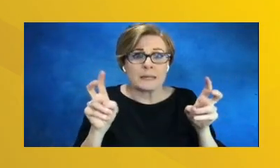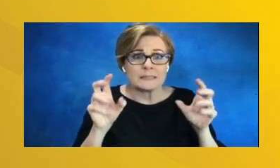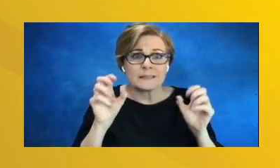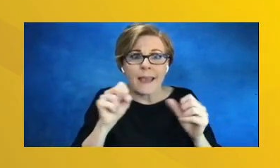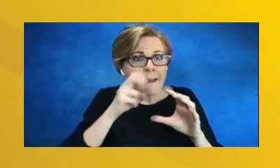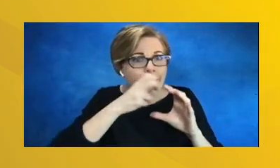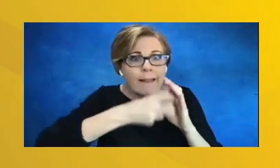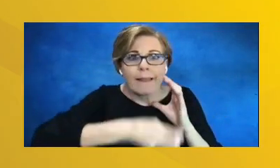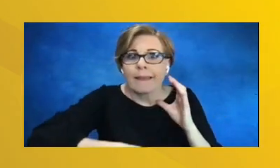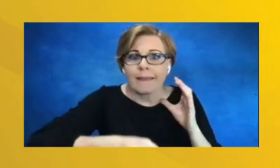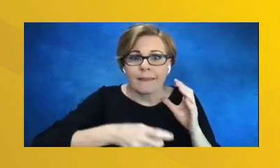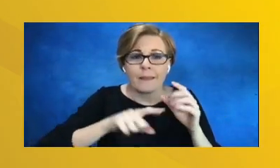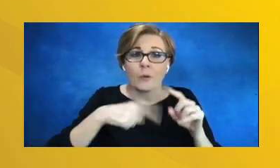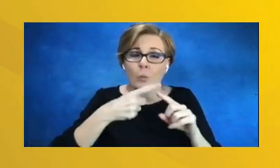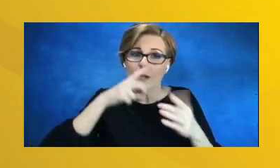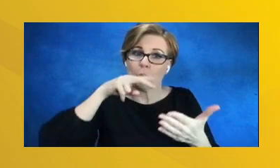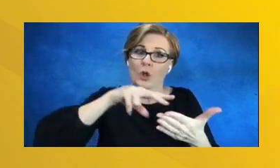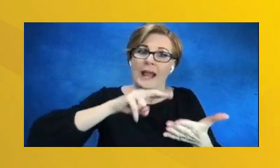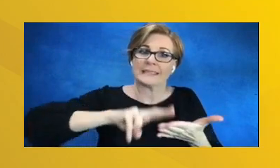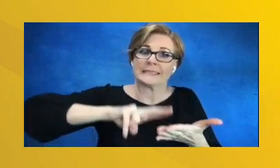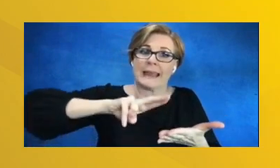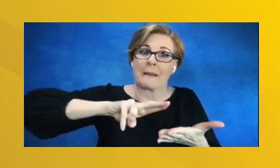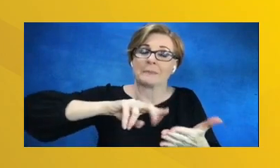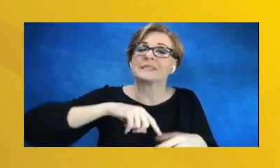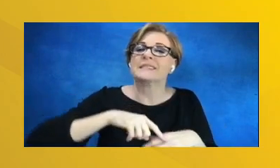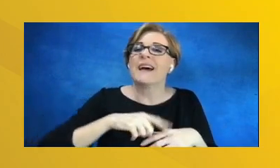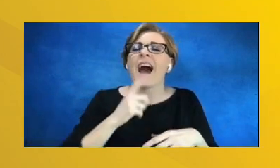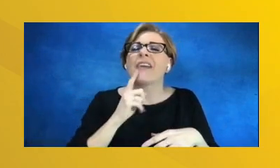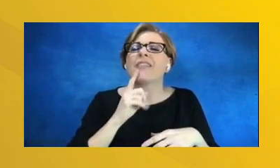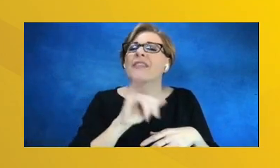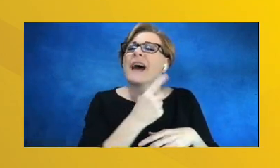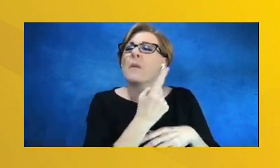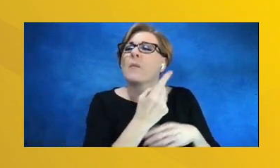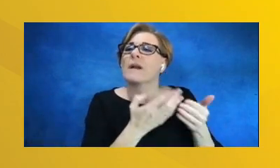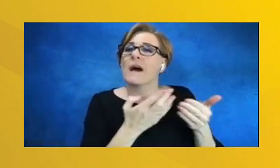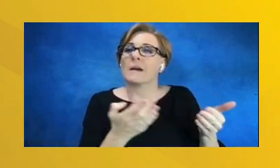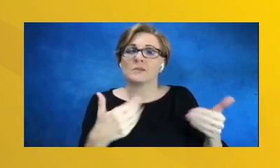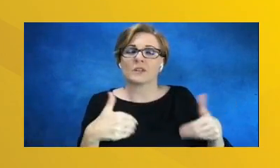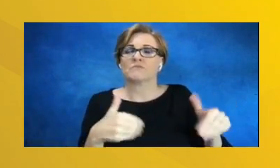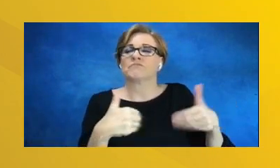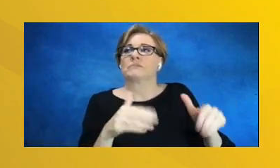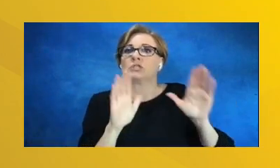this this particular object had a lot of great things about it that can spark a lot of interesting